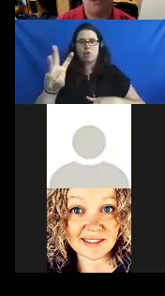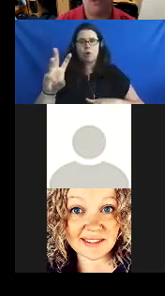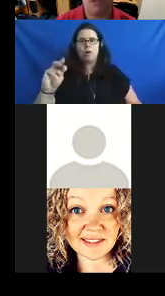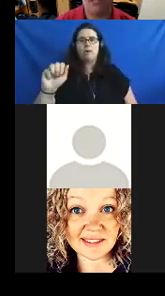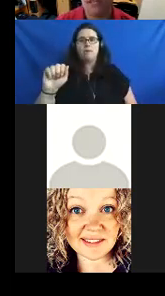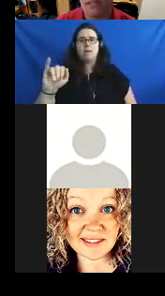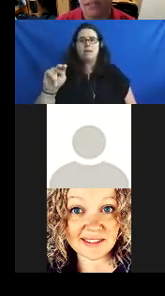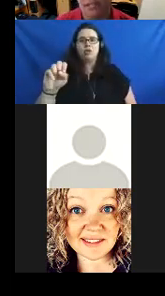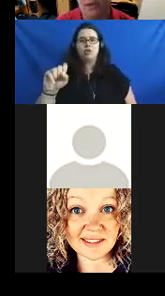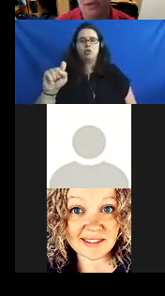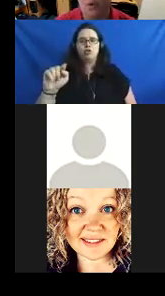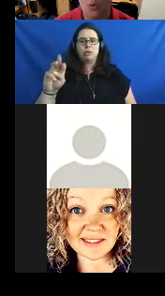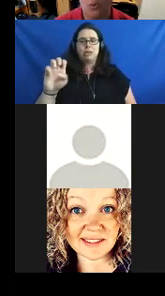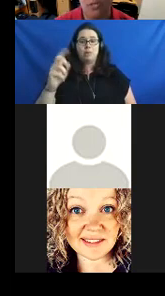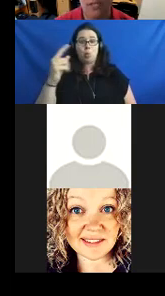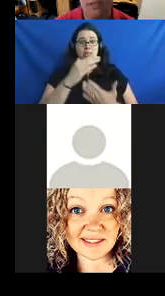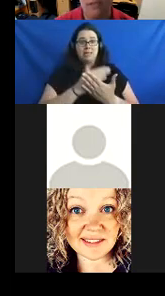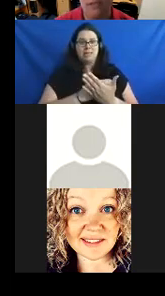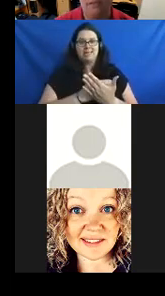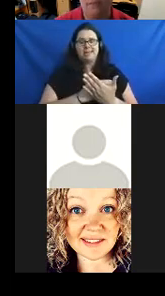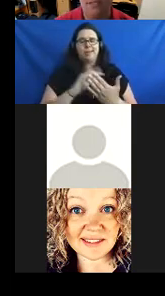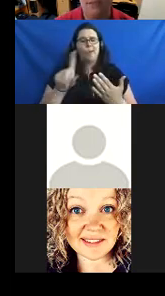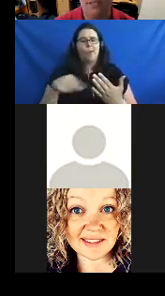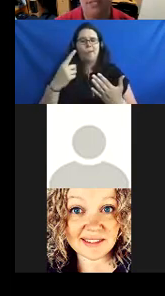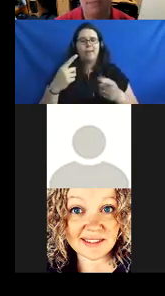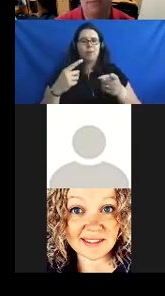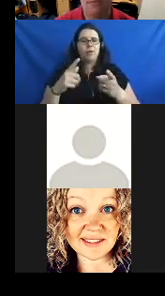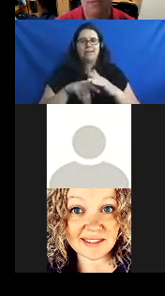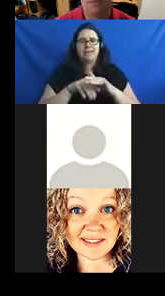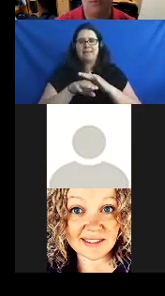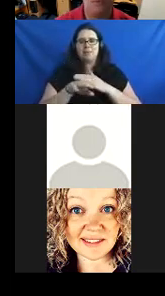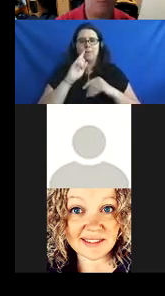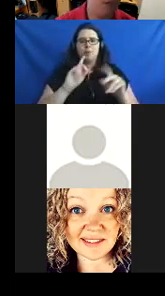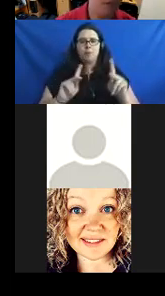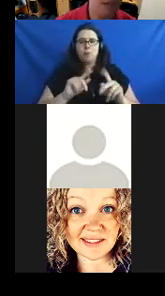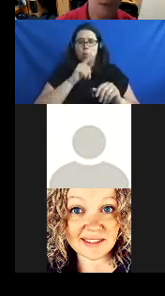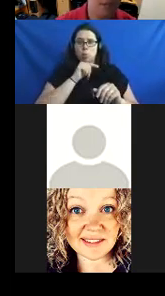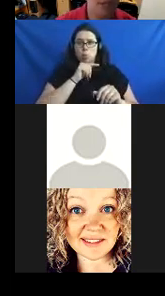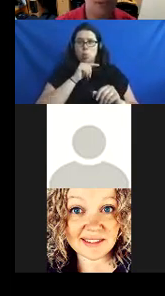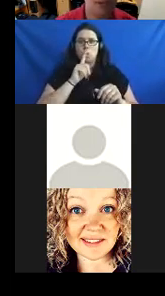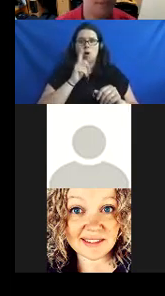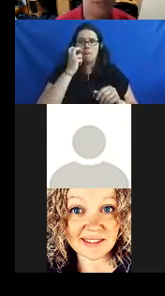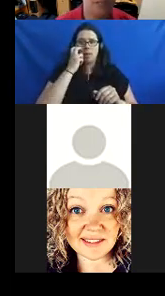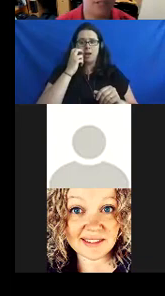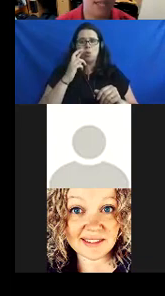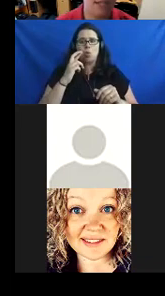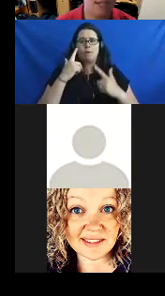THE ONES LISTED ARE ONLY ACCESSIBLE FOR THOSE WHO ARE BLIND OR LOW VISION.